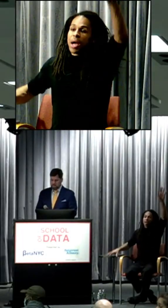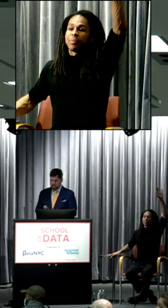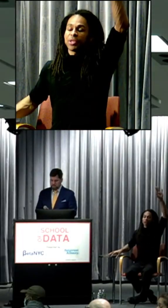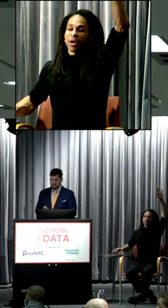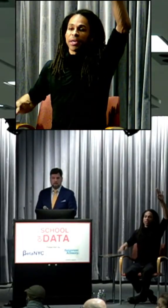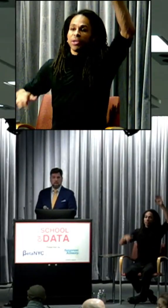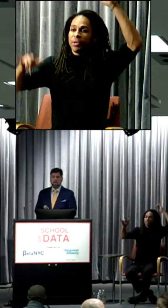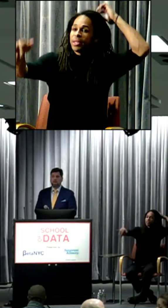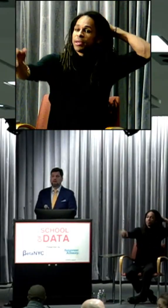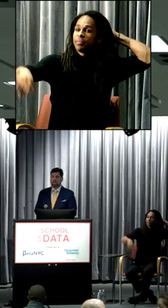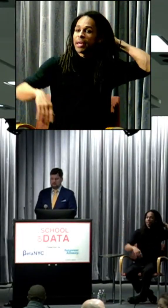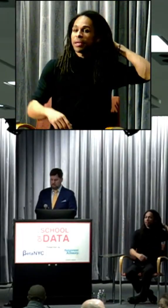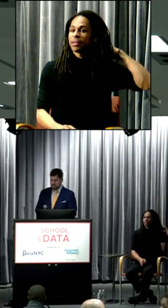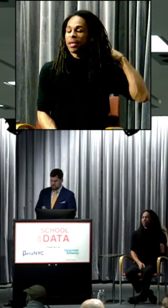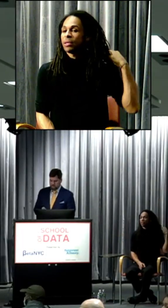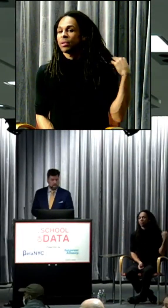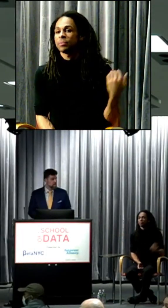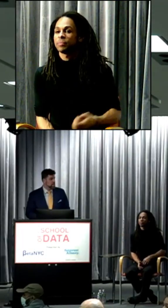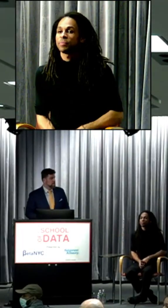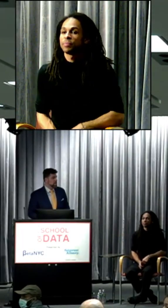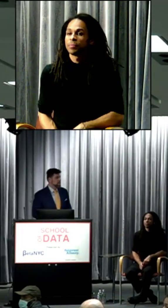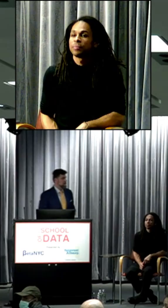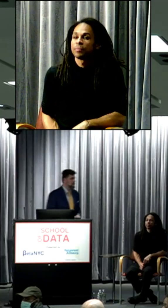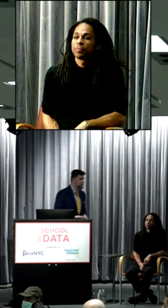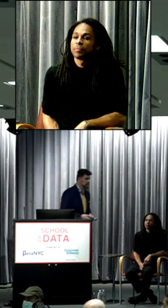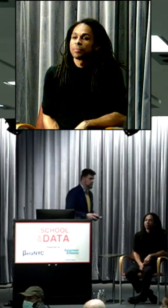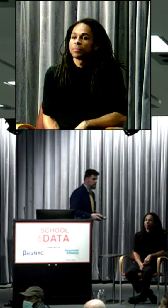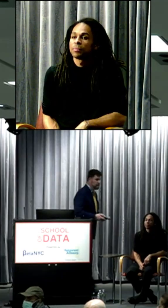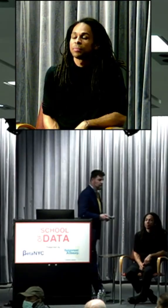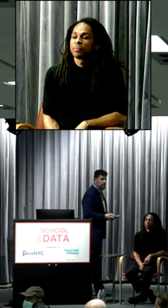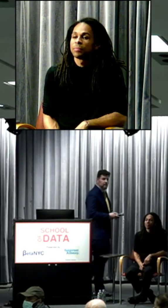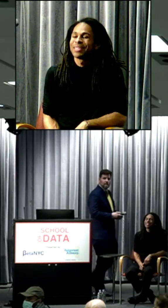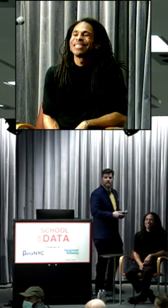So on the off chance that somebody says, this is the beautiful shoe store, I'm going to take it.